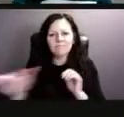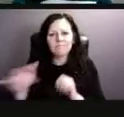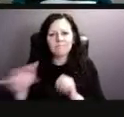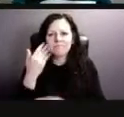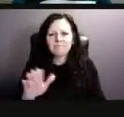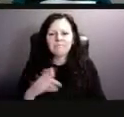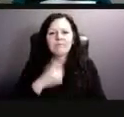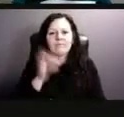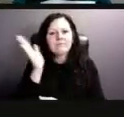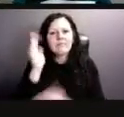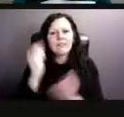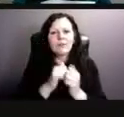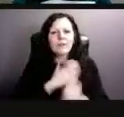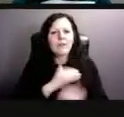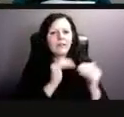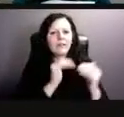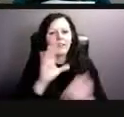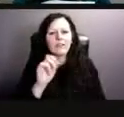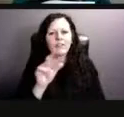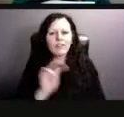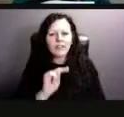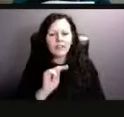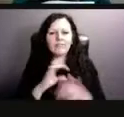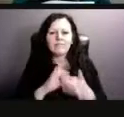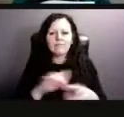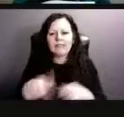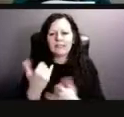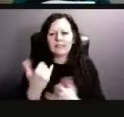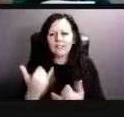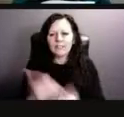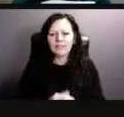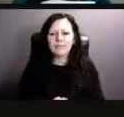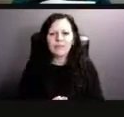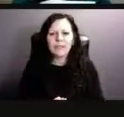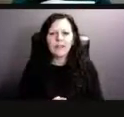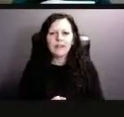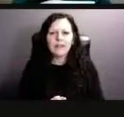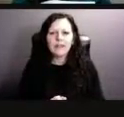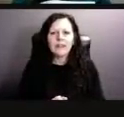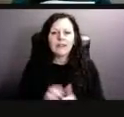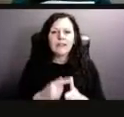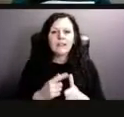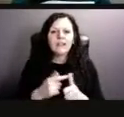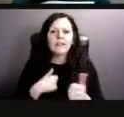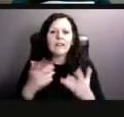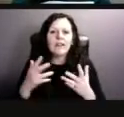EVERYBODY MY NAME IS ON A CONKLIN MARCH.